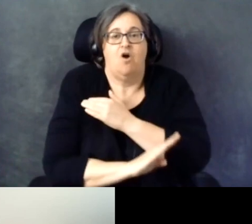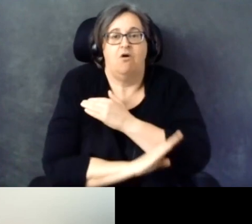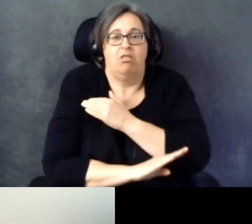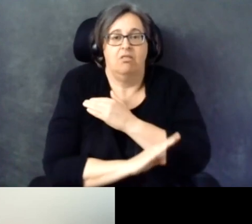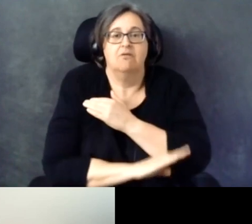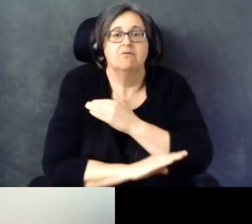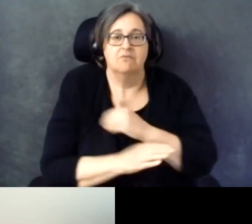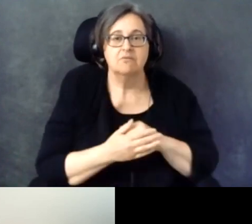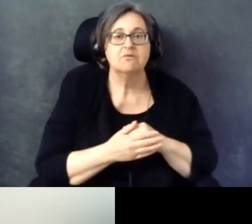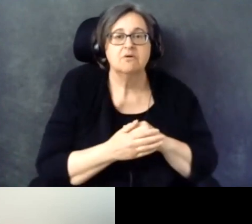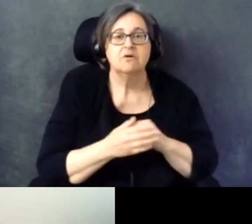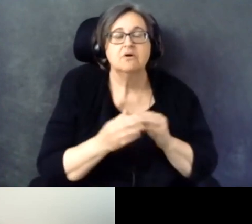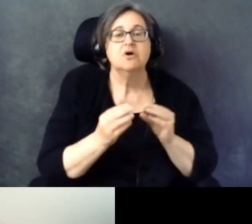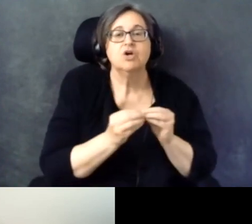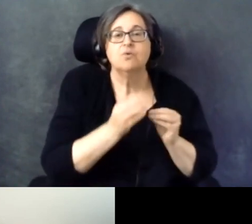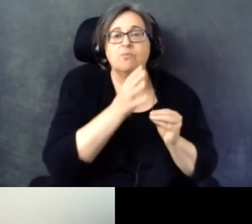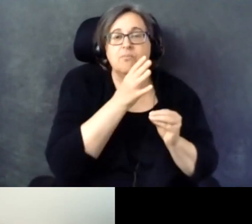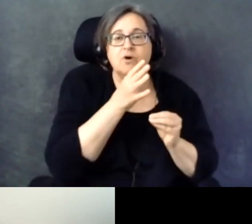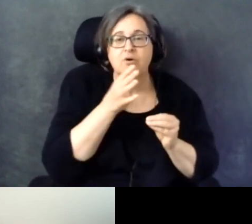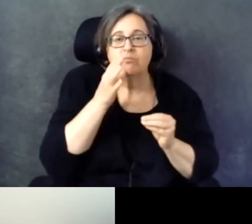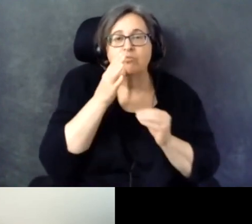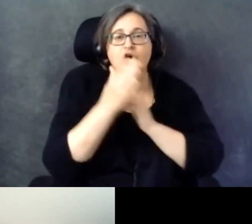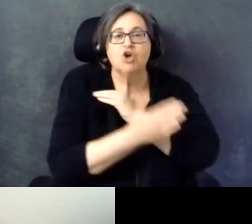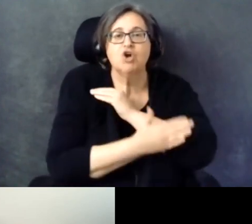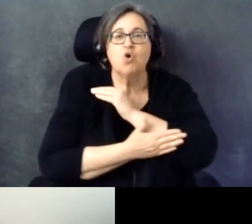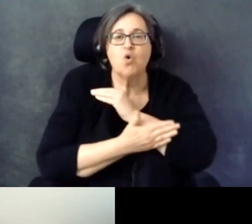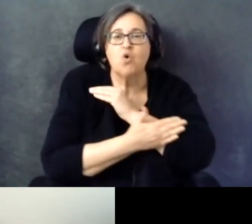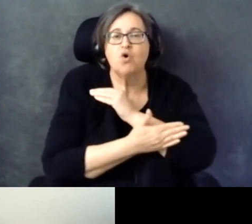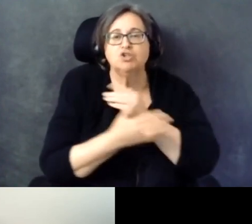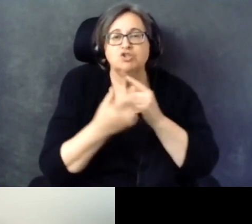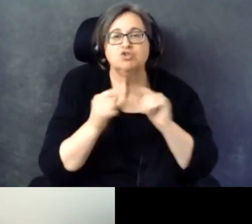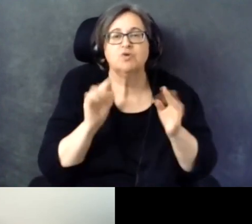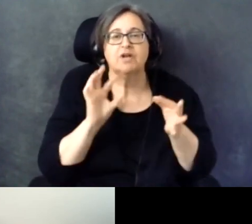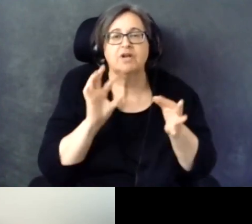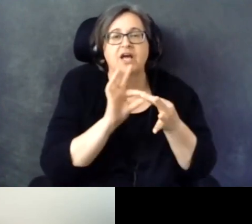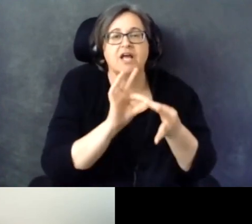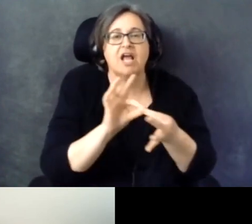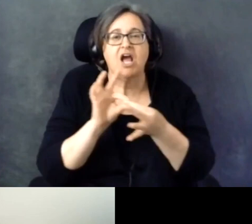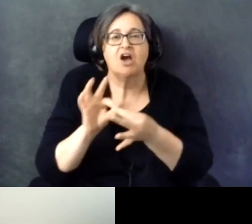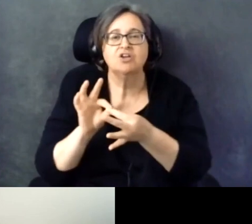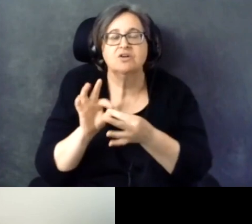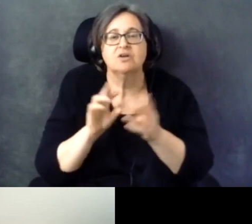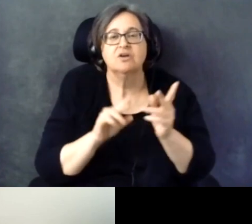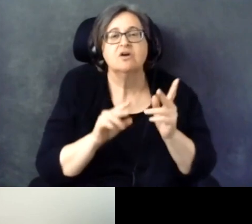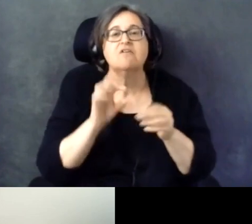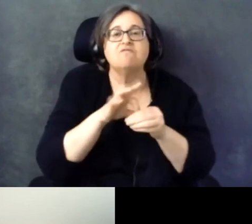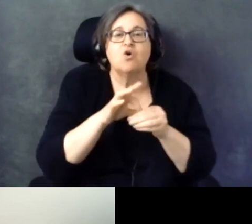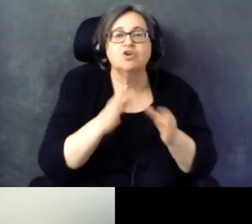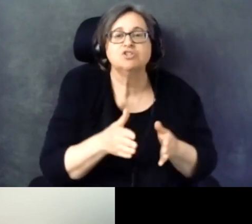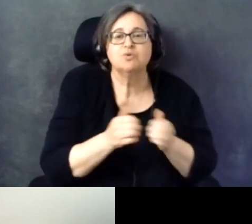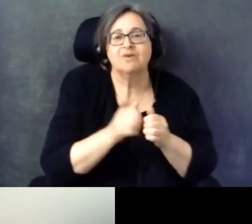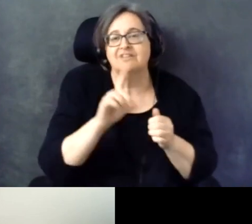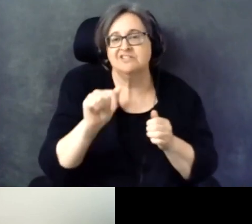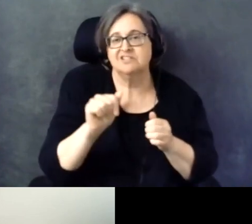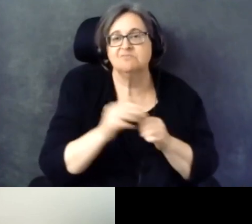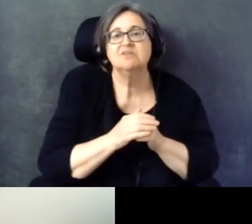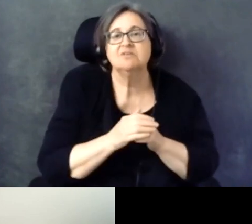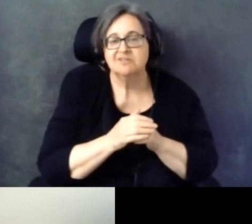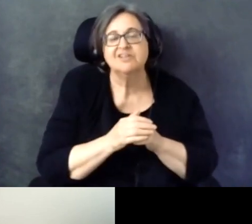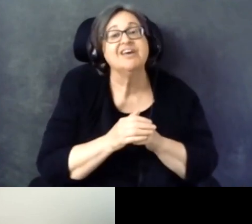In more rural counties trying to connect with voters with disabilities there who have often been underserved.